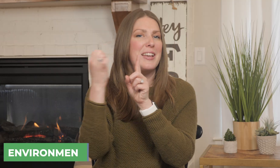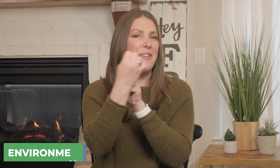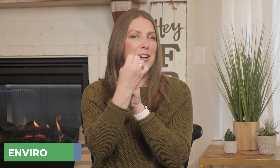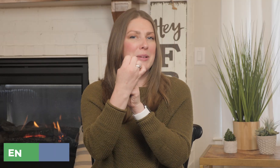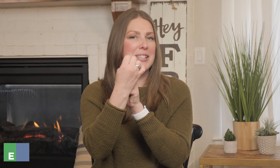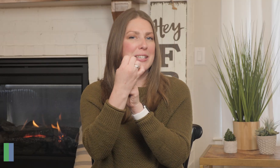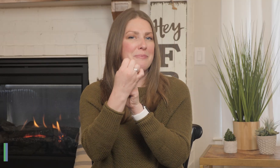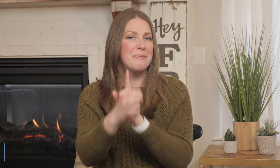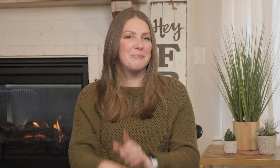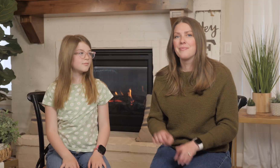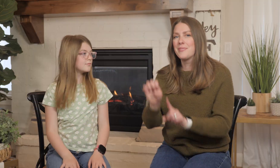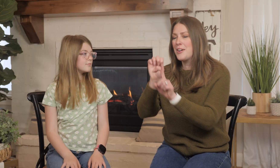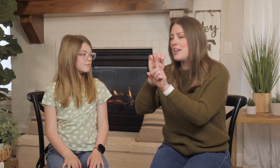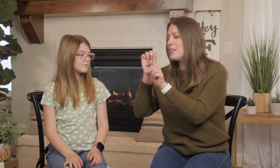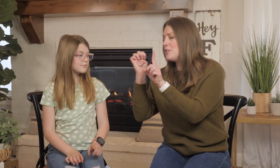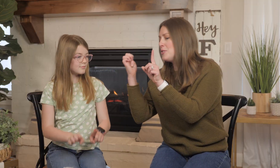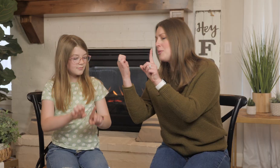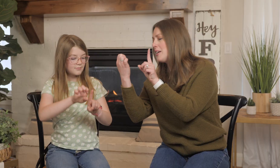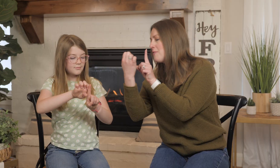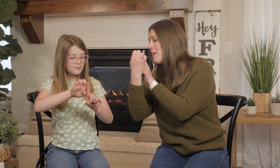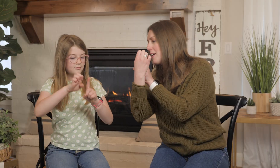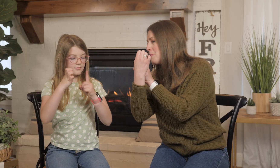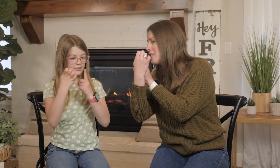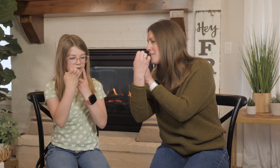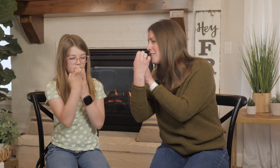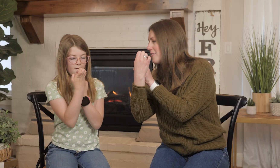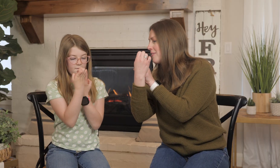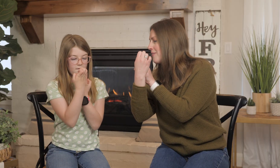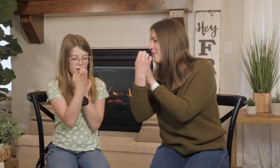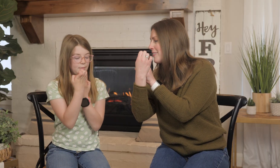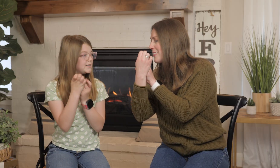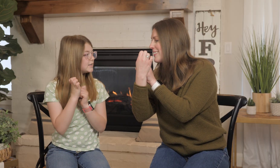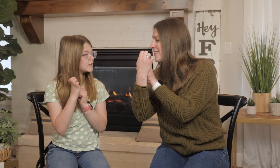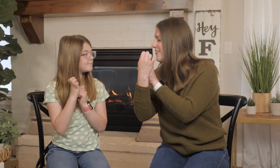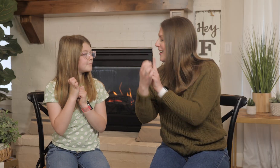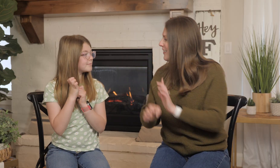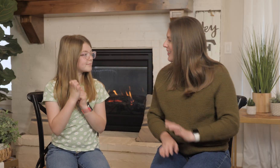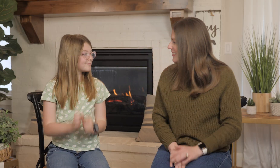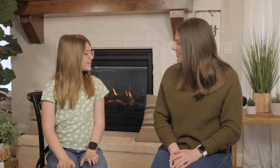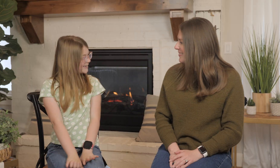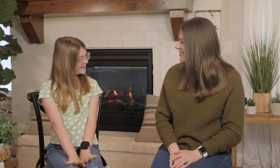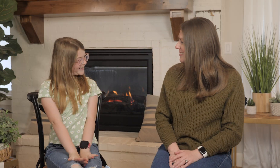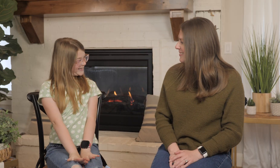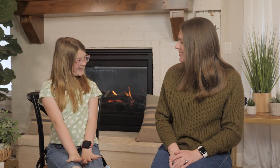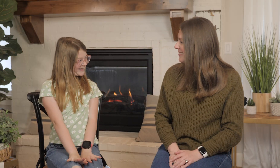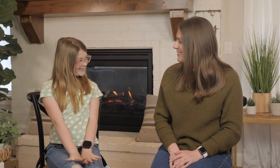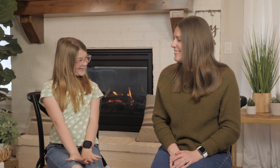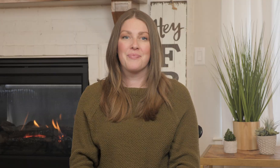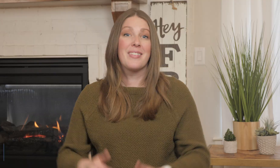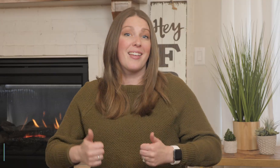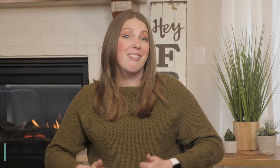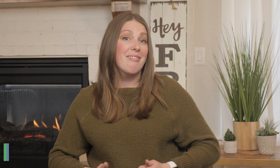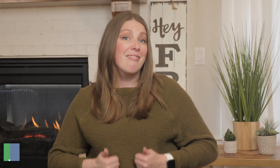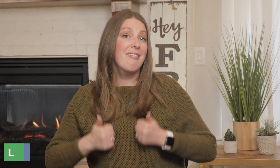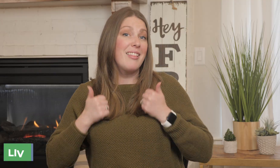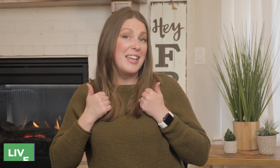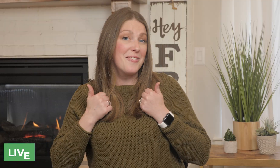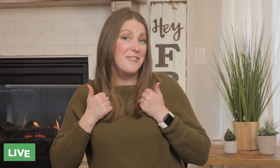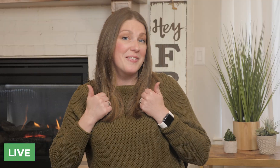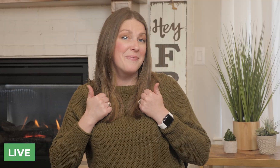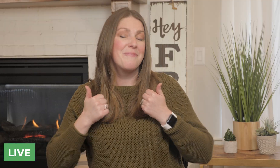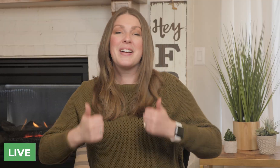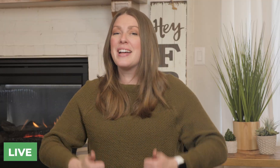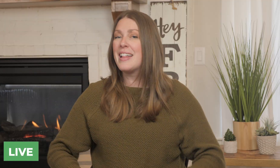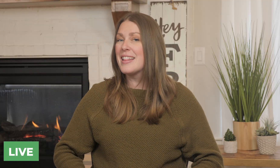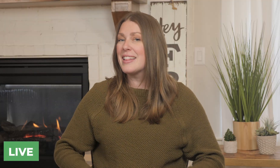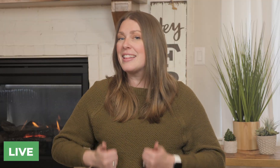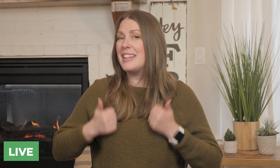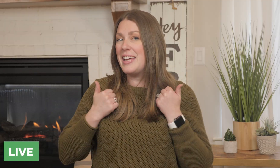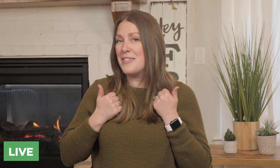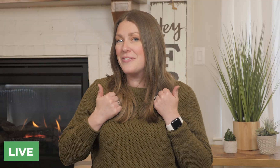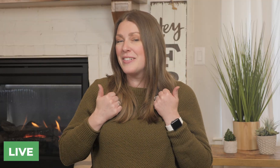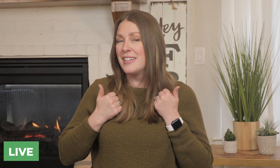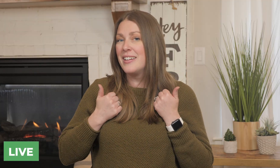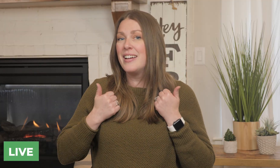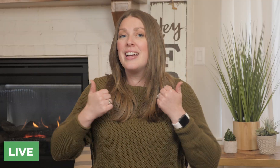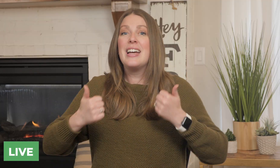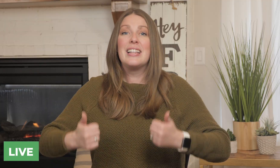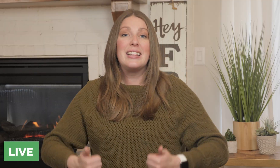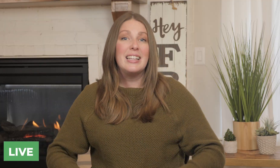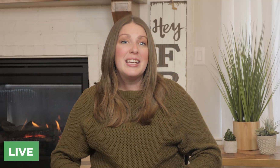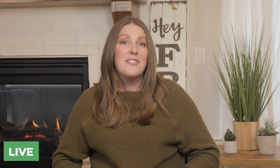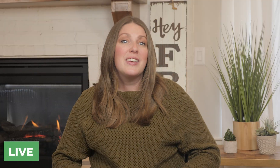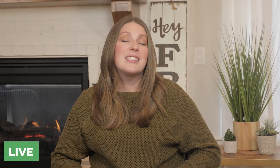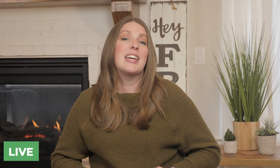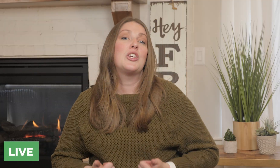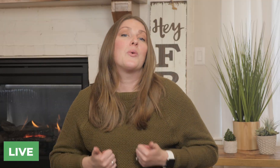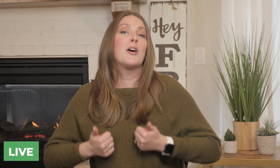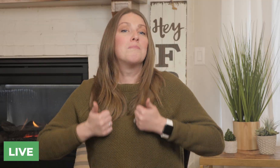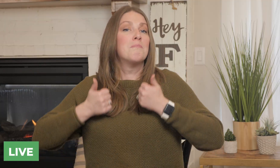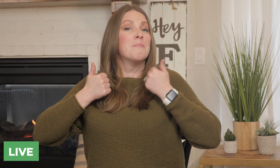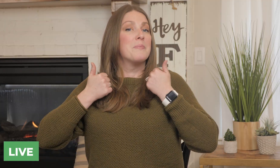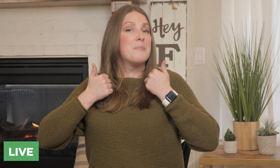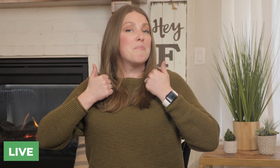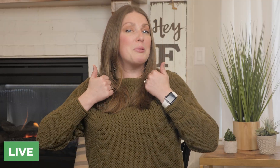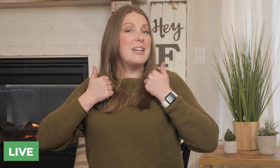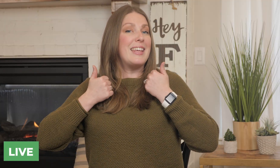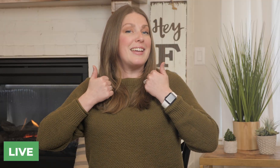environment. All right can you do environment? Very good. Live, live. Live is like you are breathing,